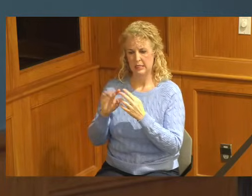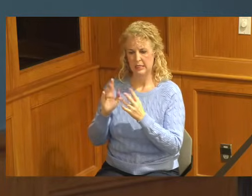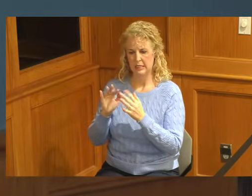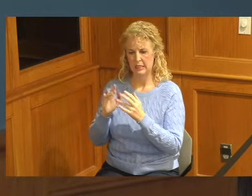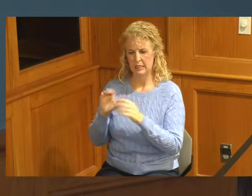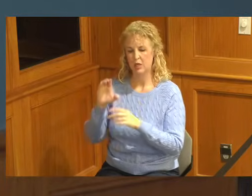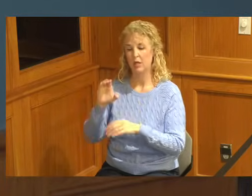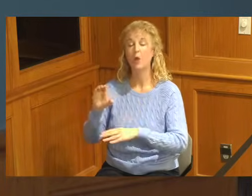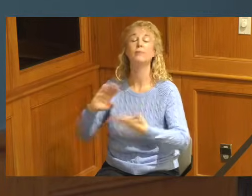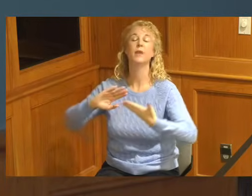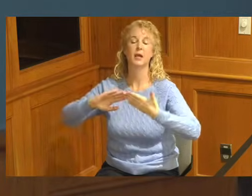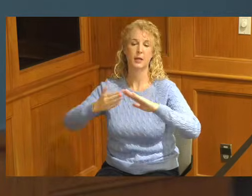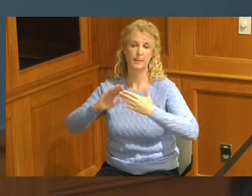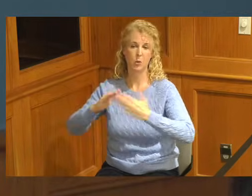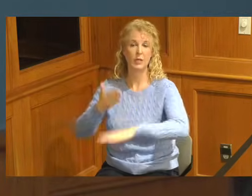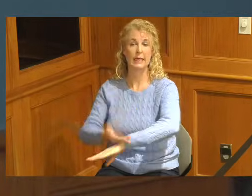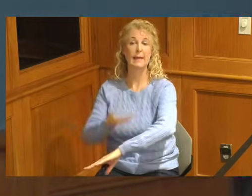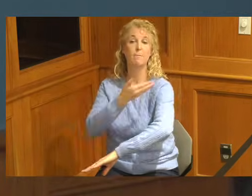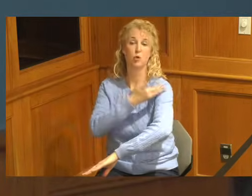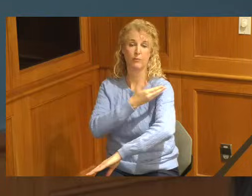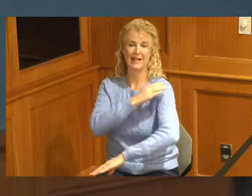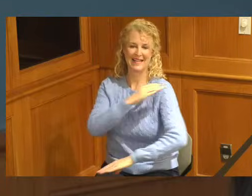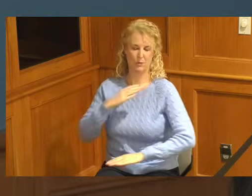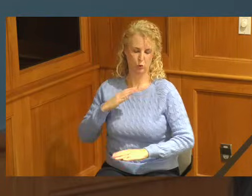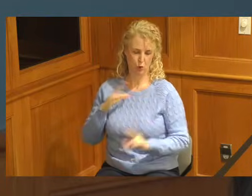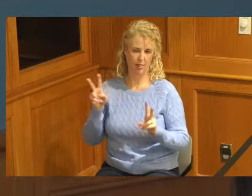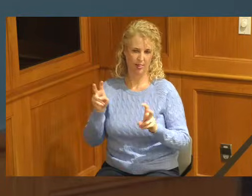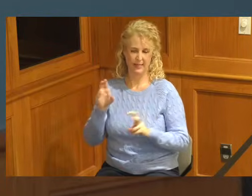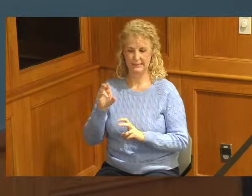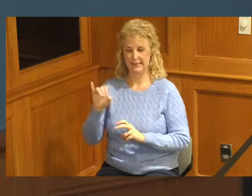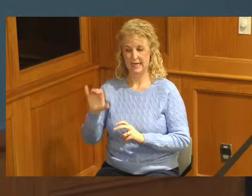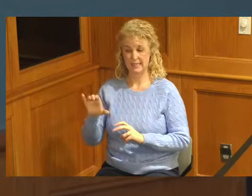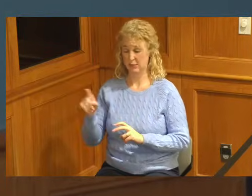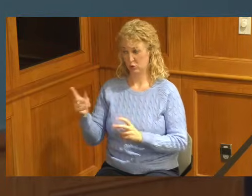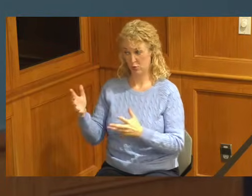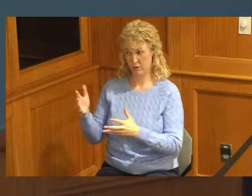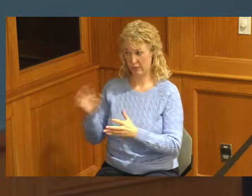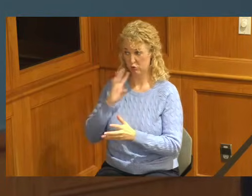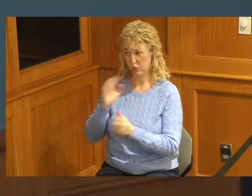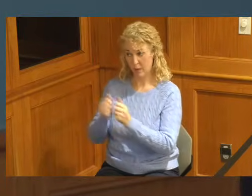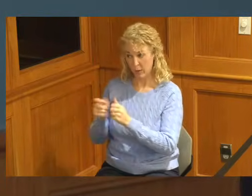councils, Commissions or councils. Uh, do you talk to them or Woodlawn or do you just go in